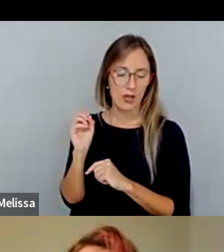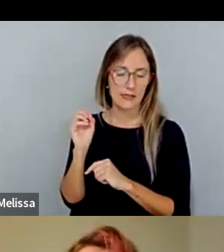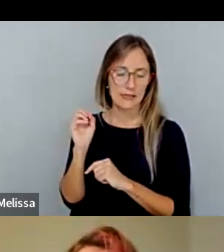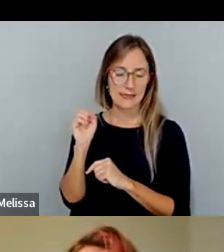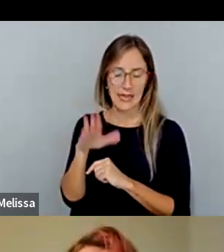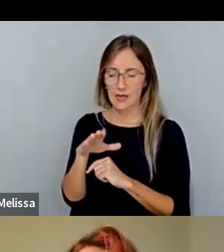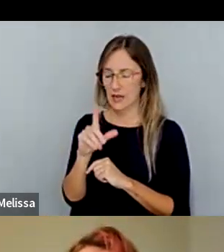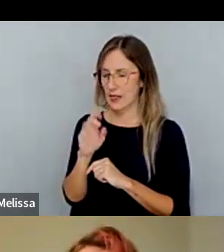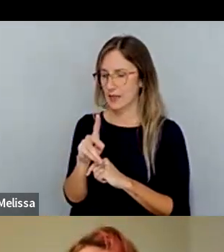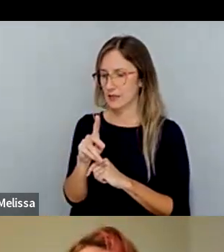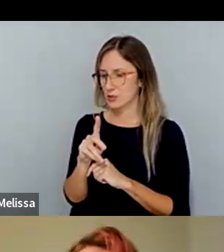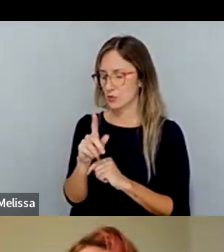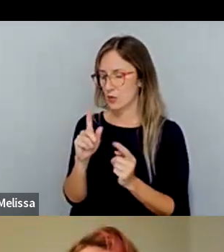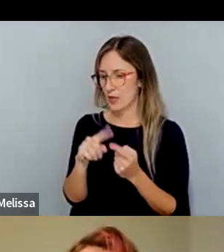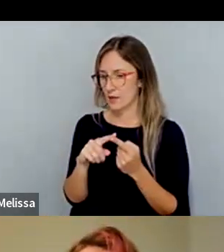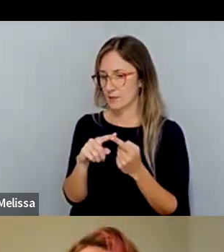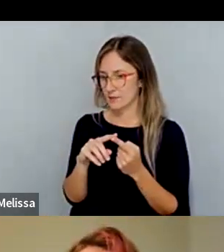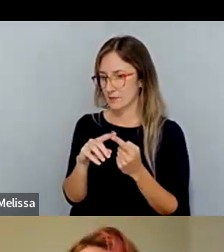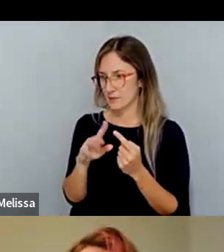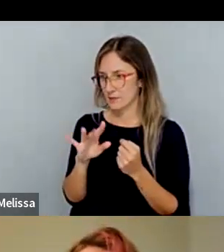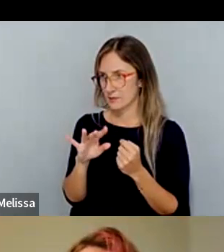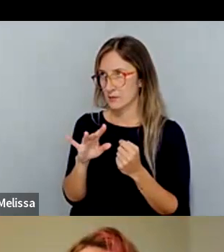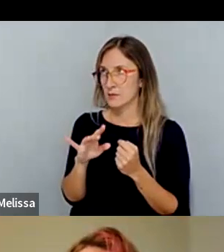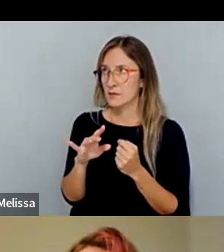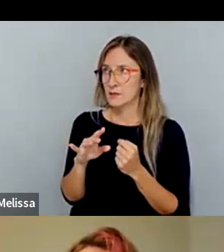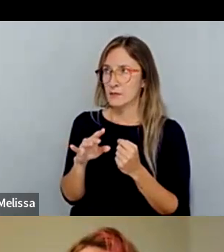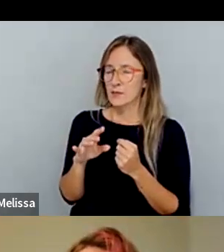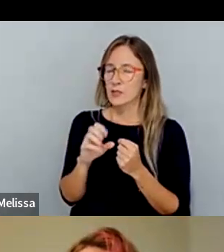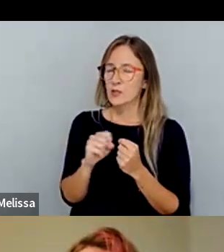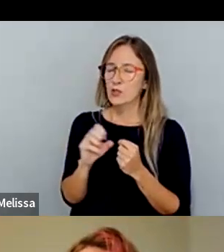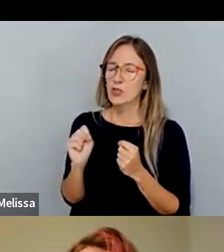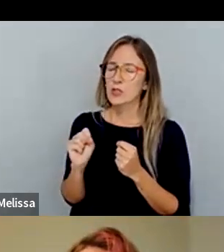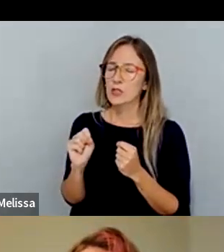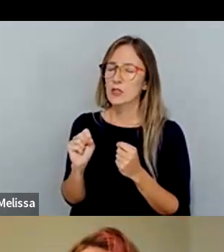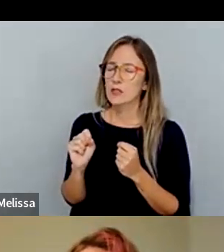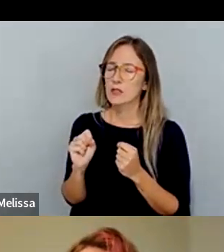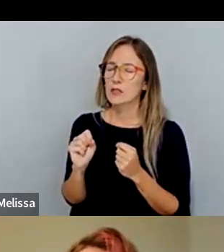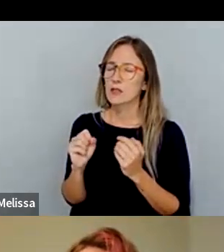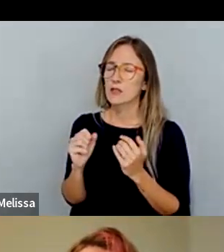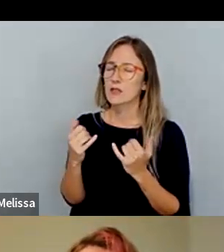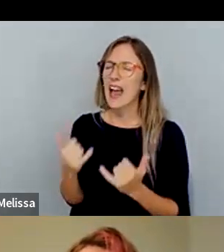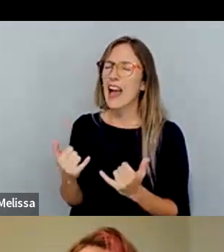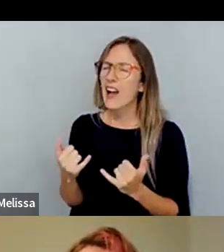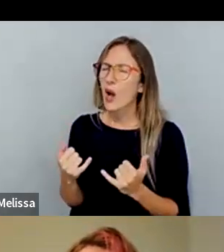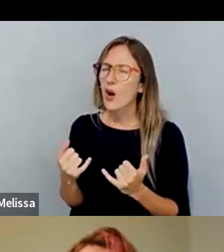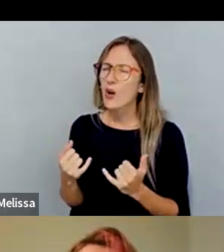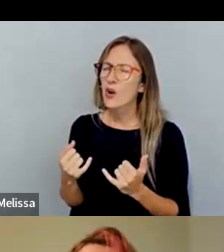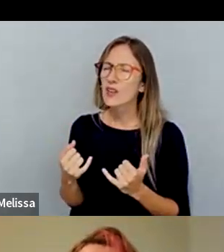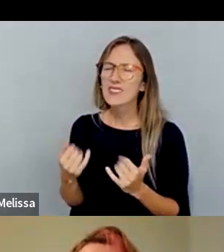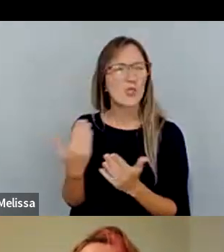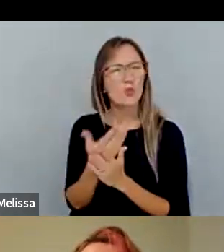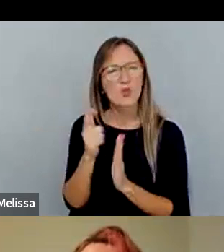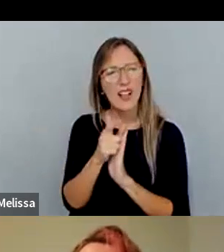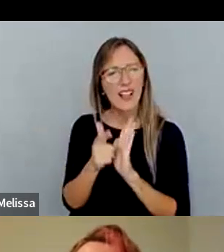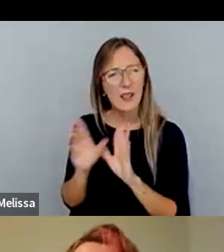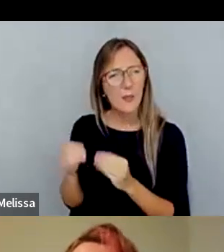Awesome. Any other questions? I will also have Abby send